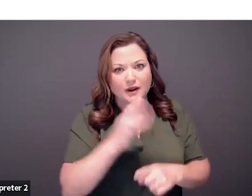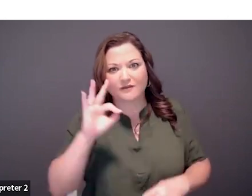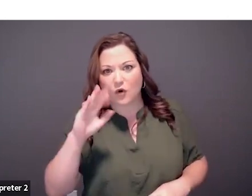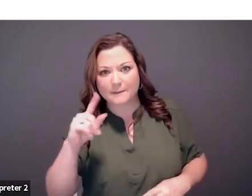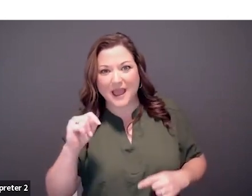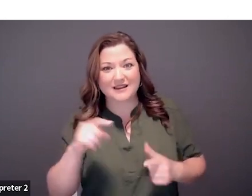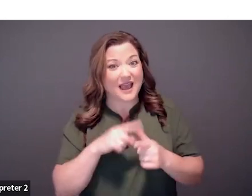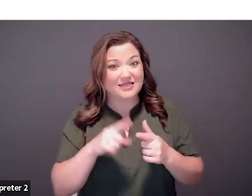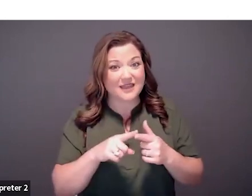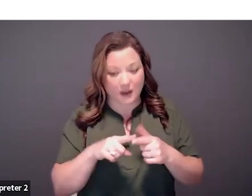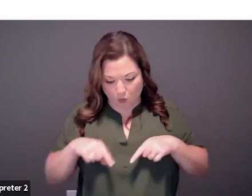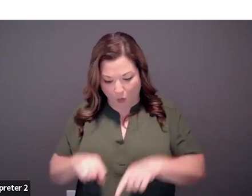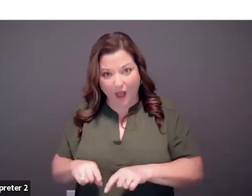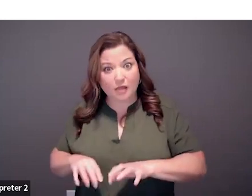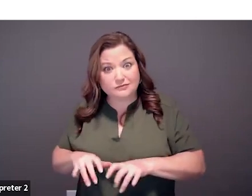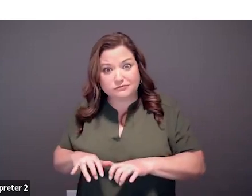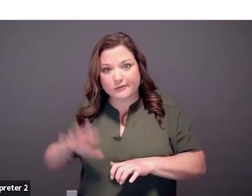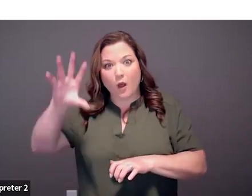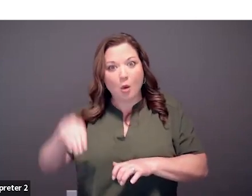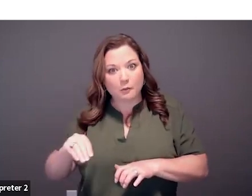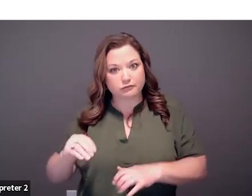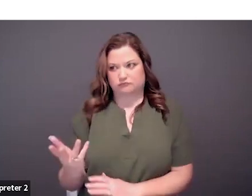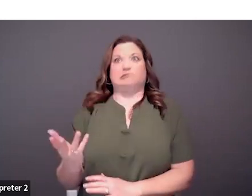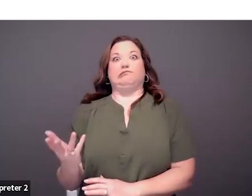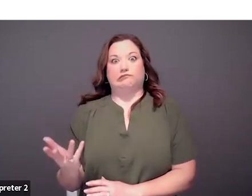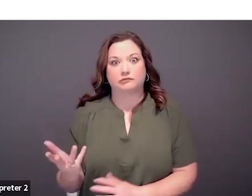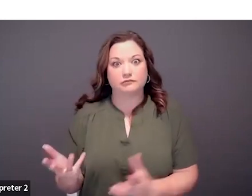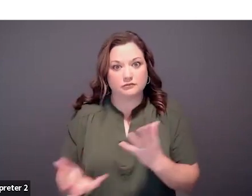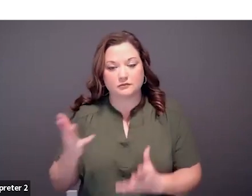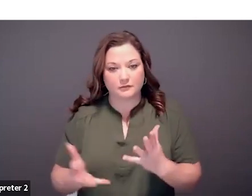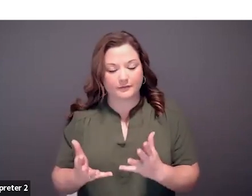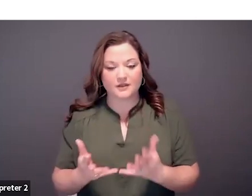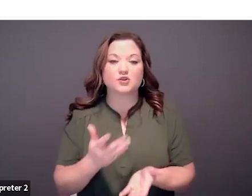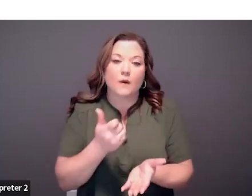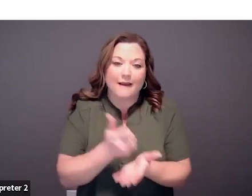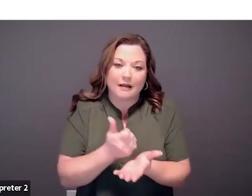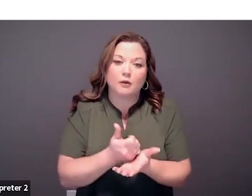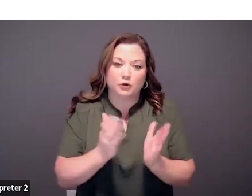to actually type things into the input field. Helper text is the way to go.